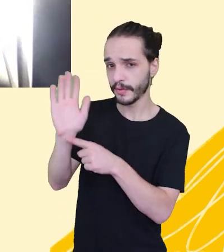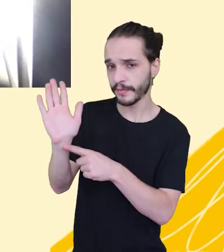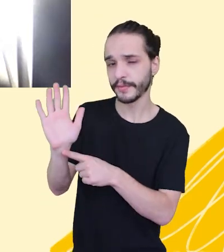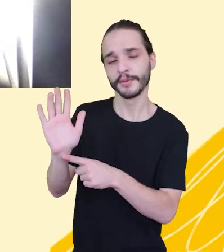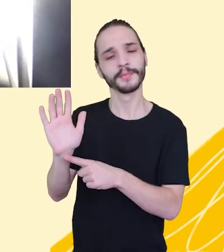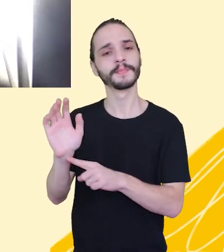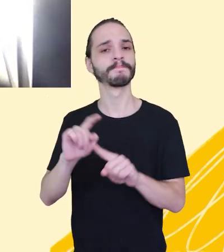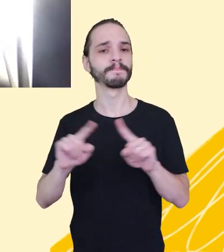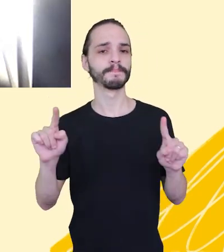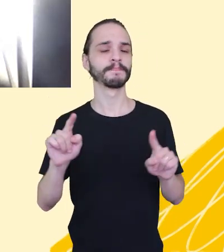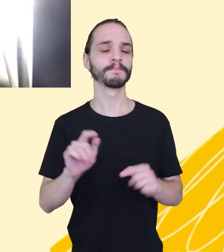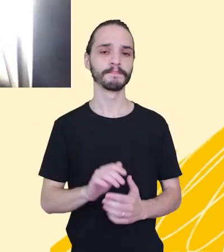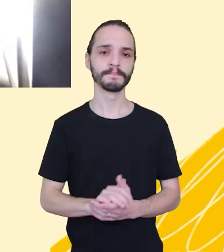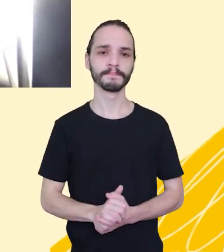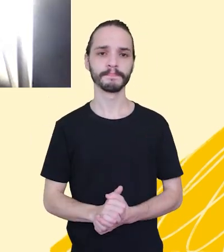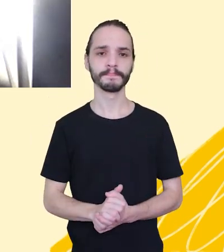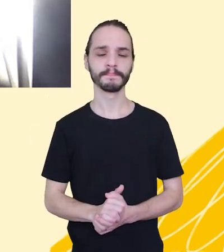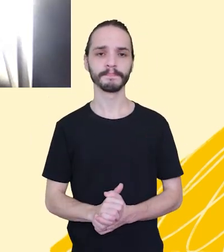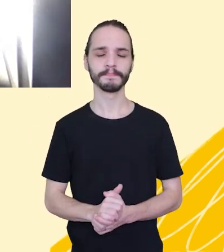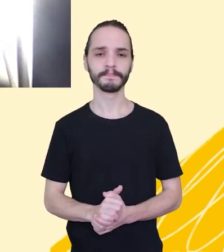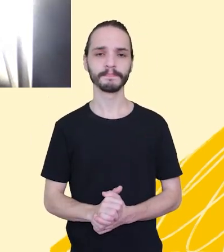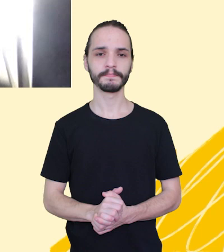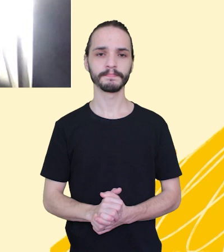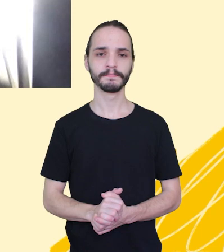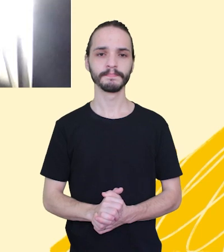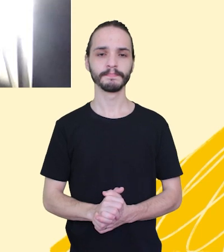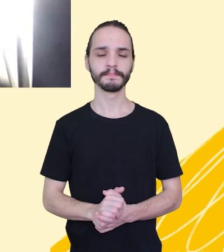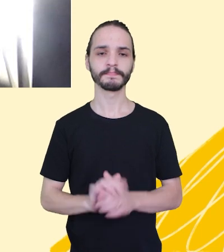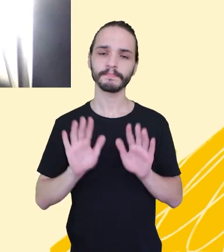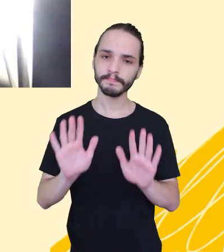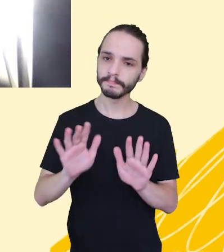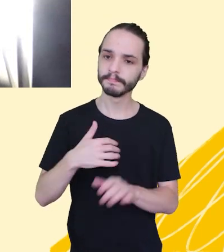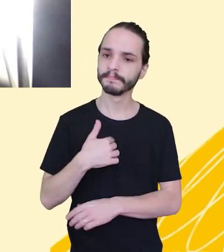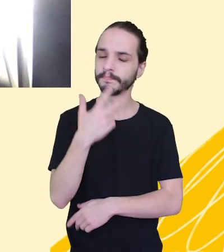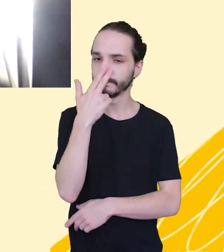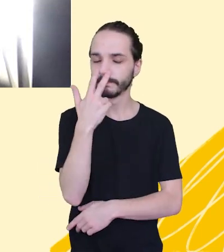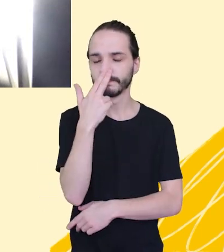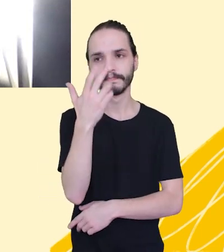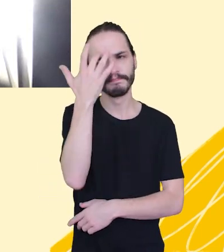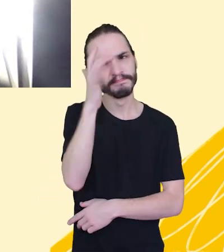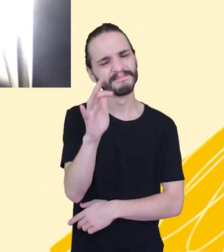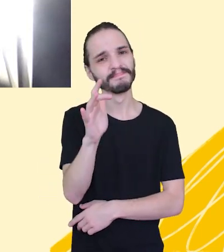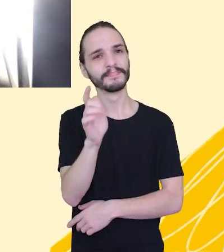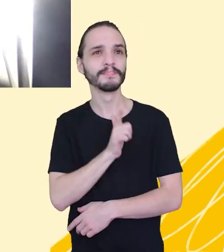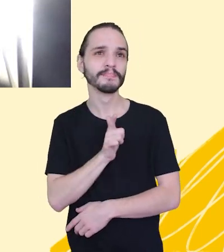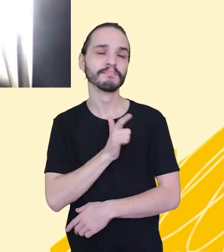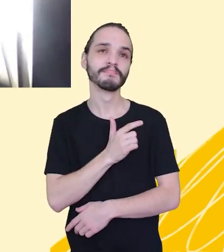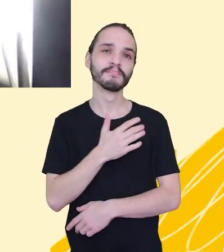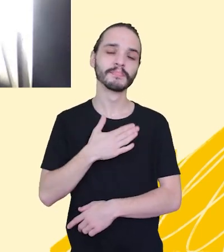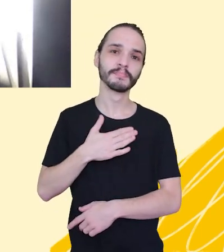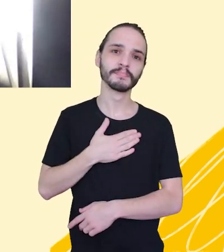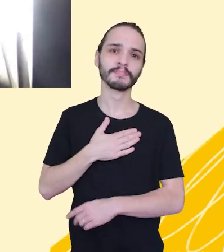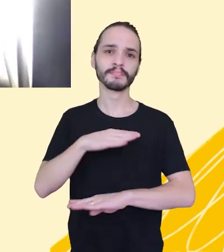I think... I don't know. It had to do with my situation long ago with my...